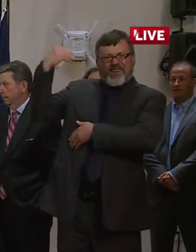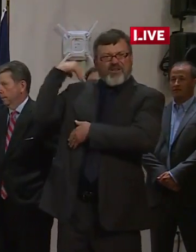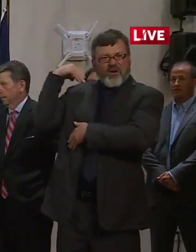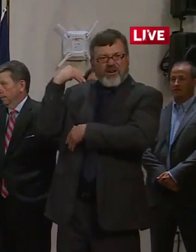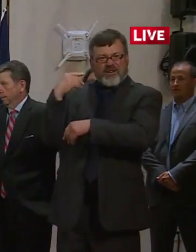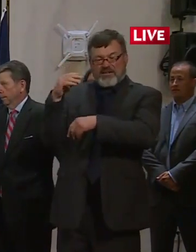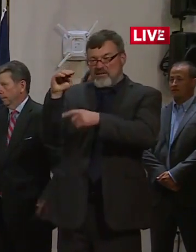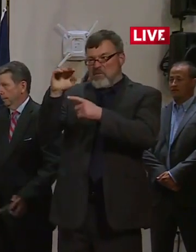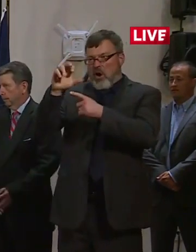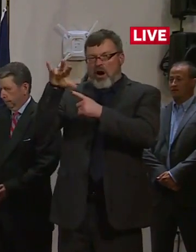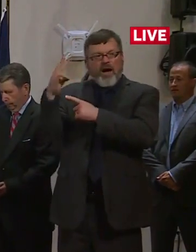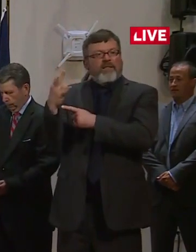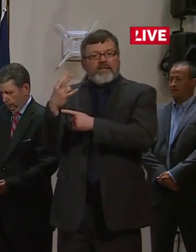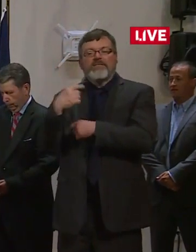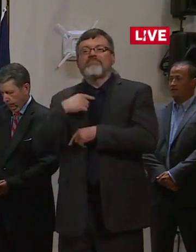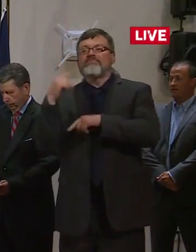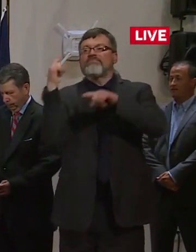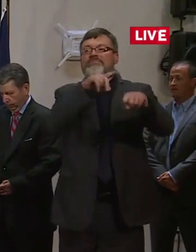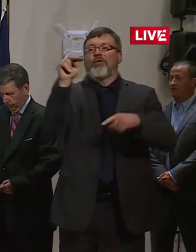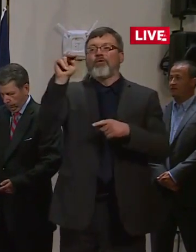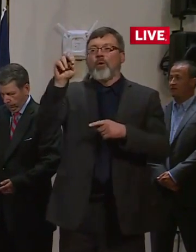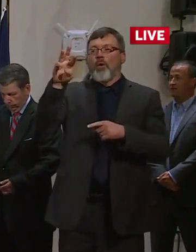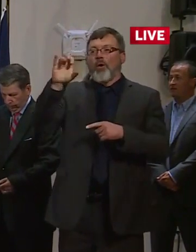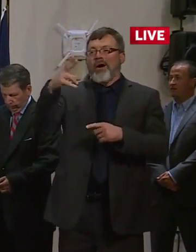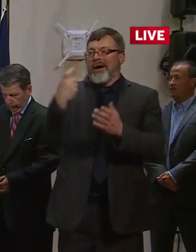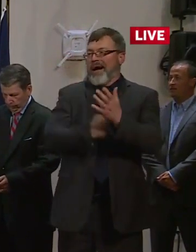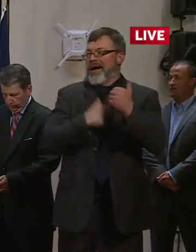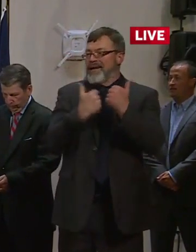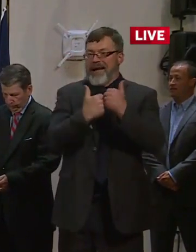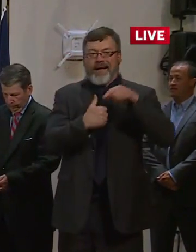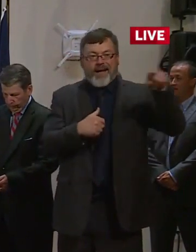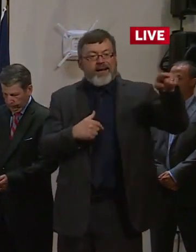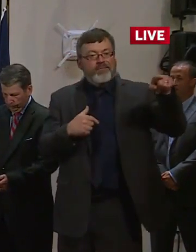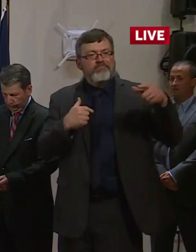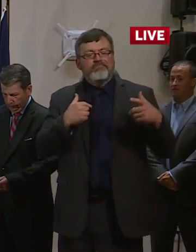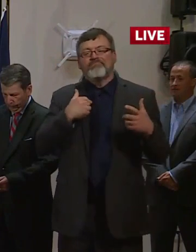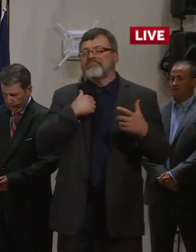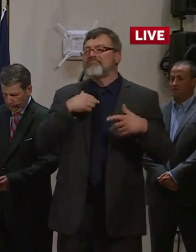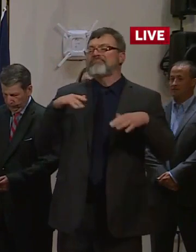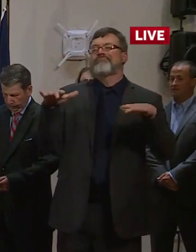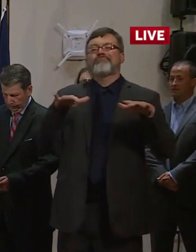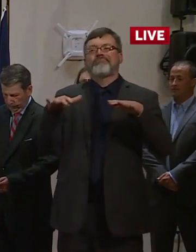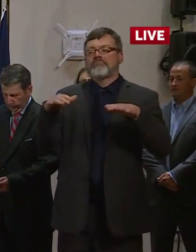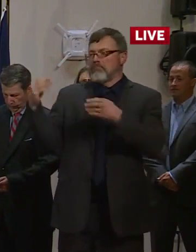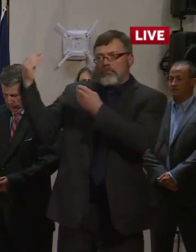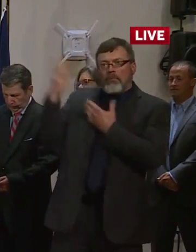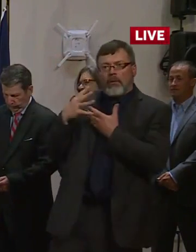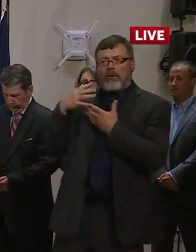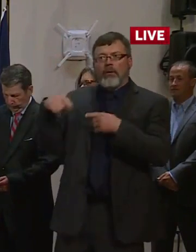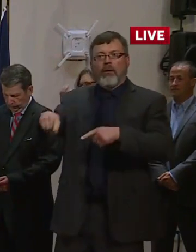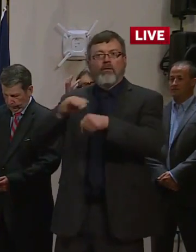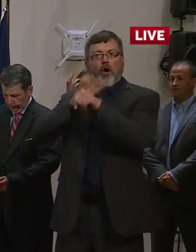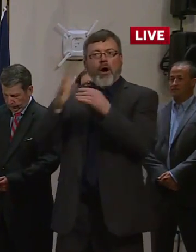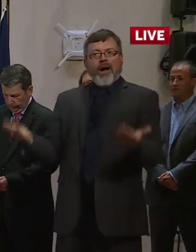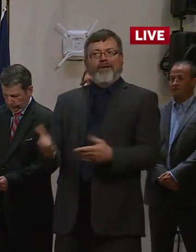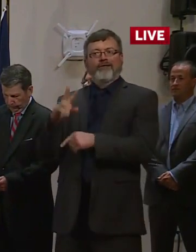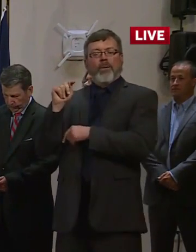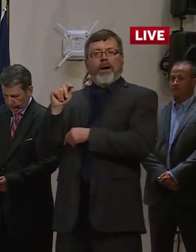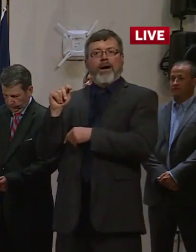464 DAYSGO A, MARCH 7, I WAS AT A NORWICH HOCYKE GAME.